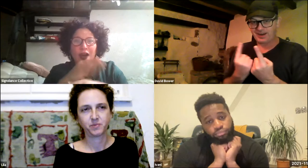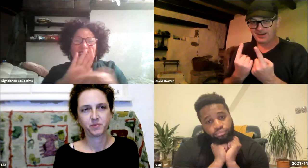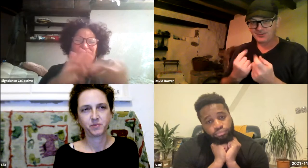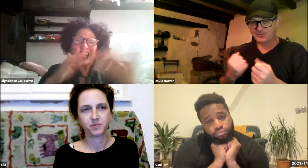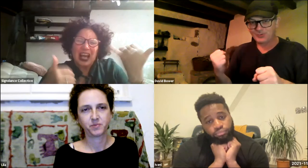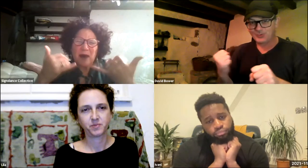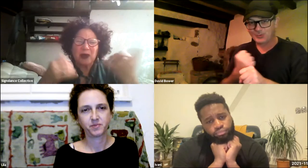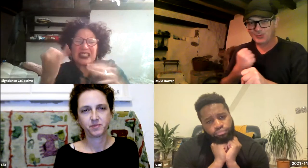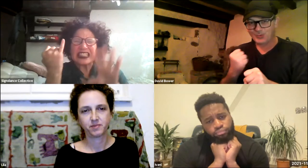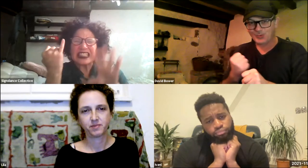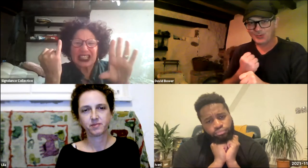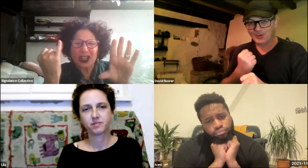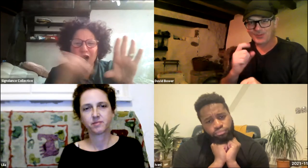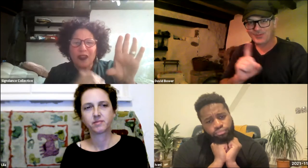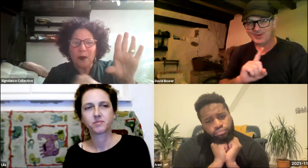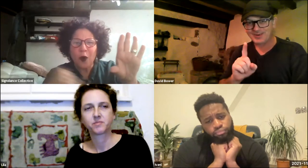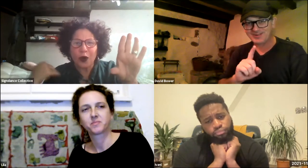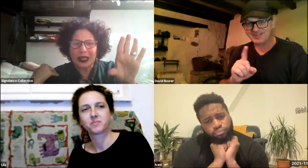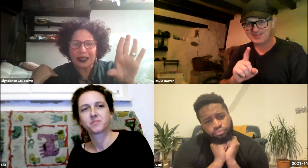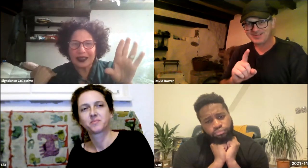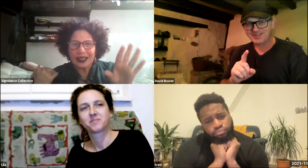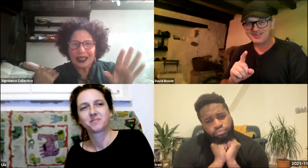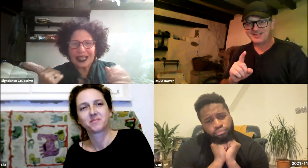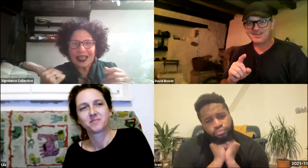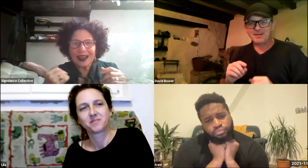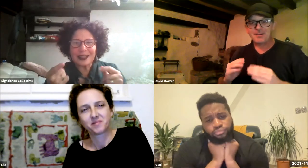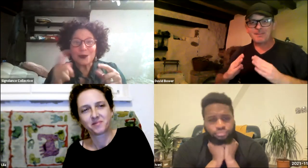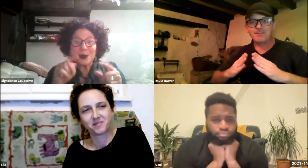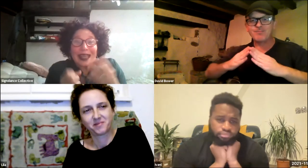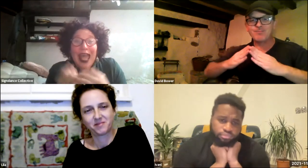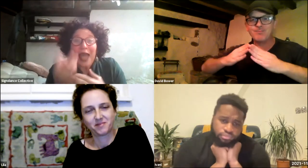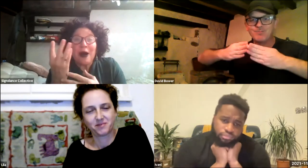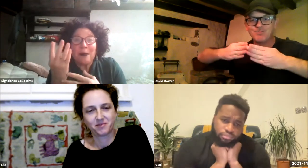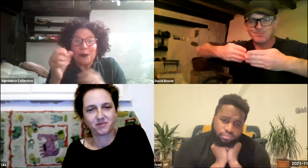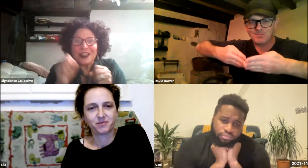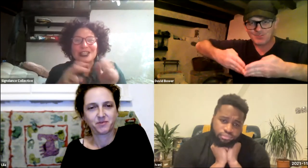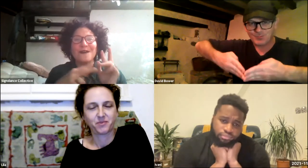come in and out and also natural but we